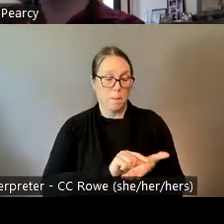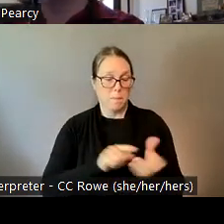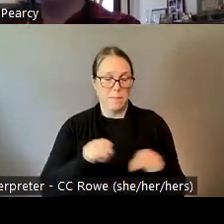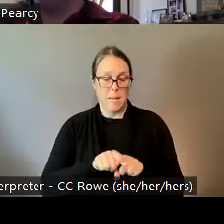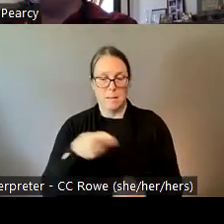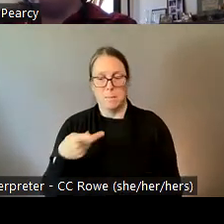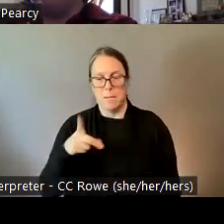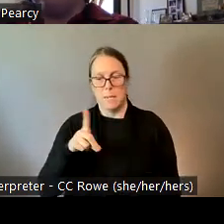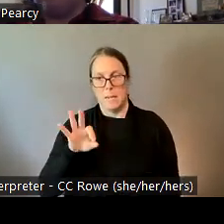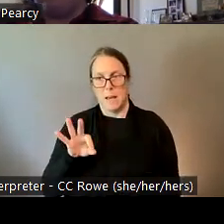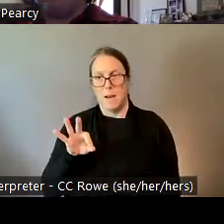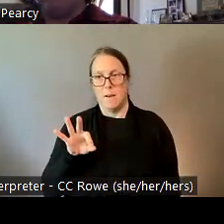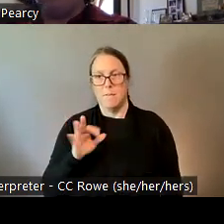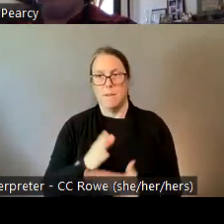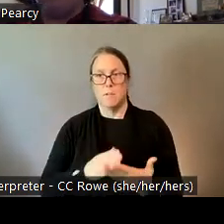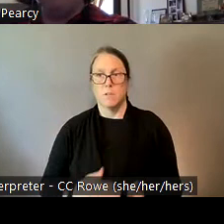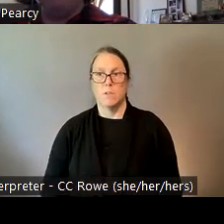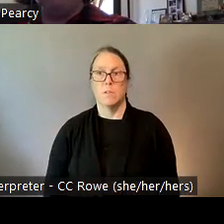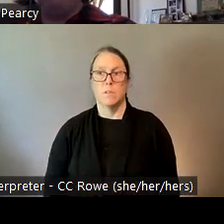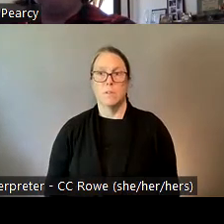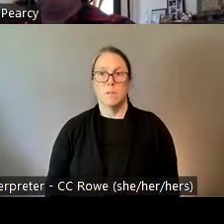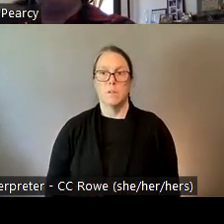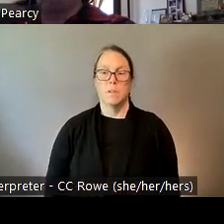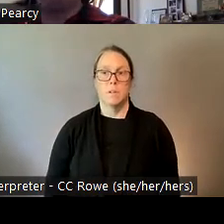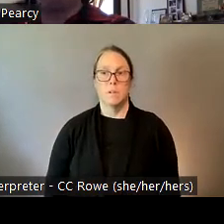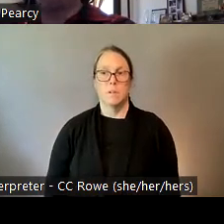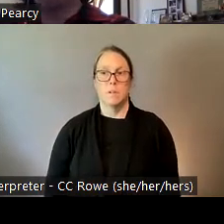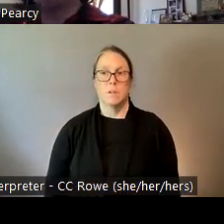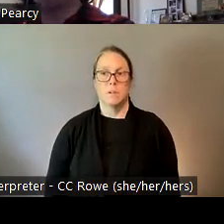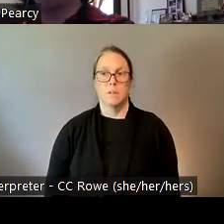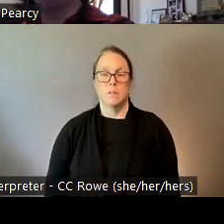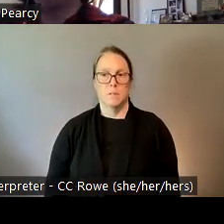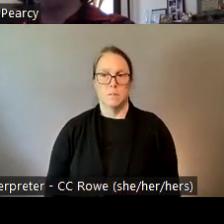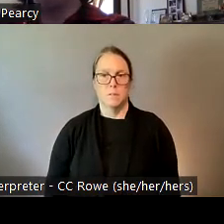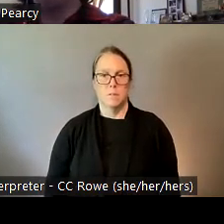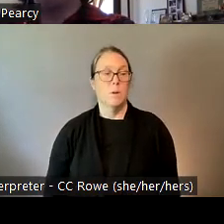Yes. We're going back into the Word doc.